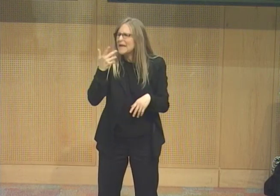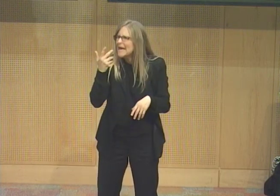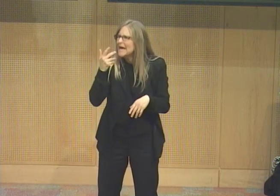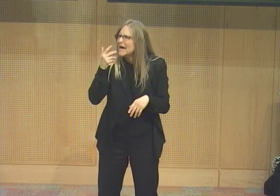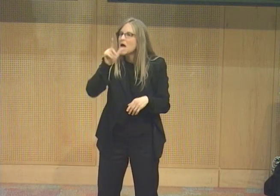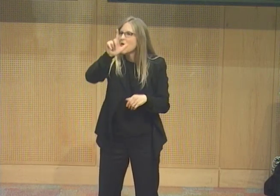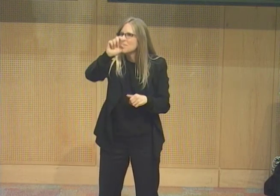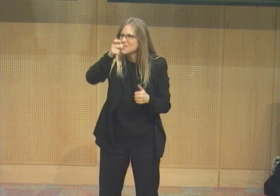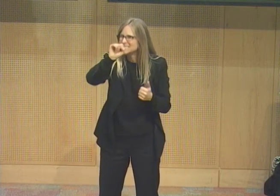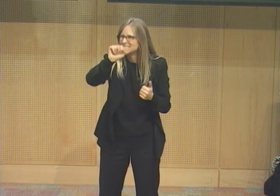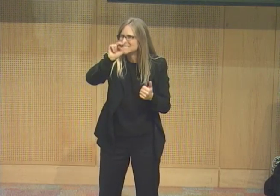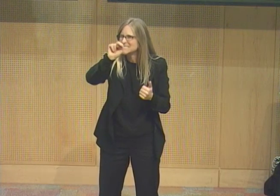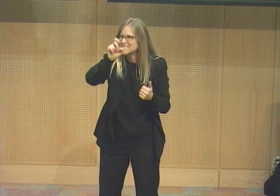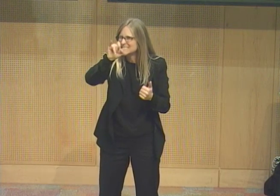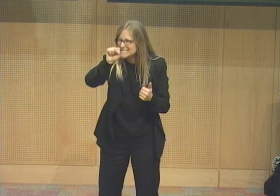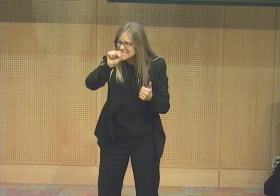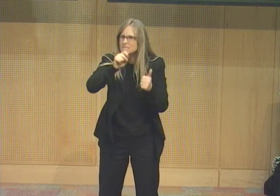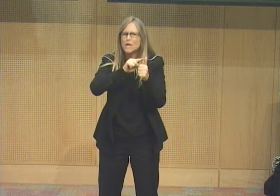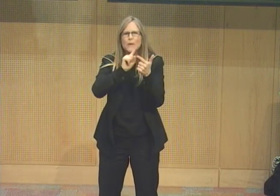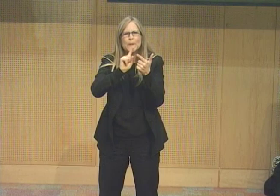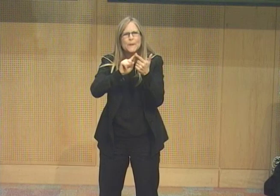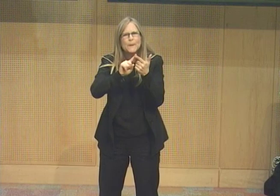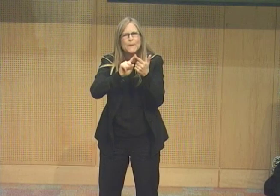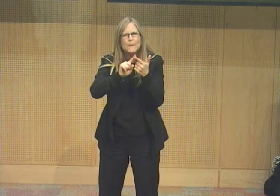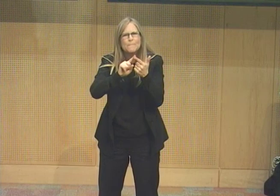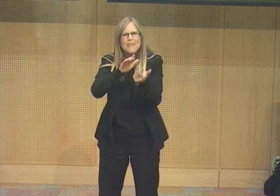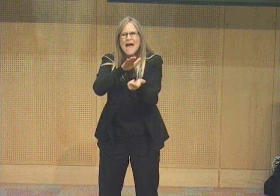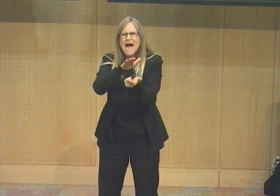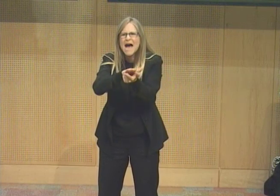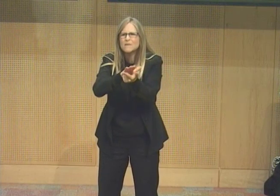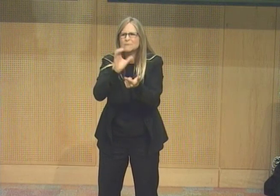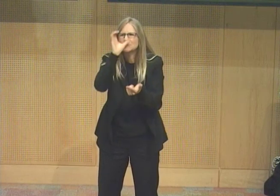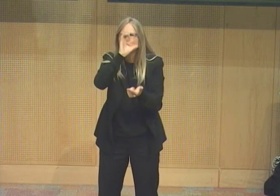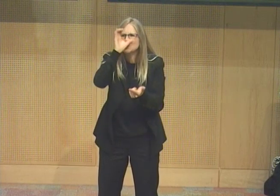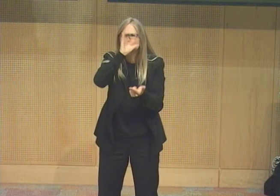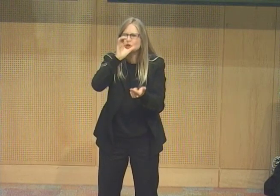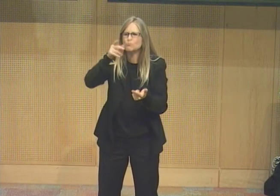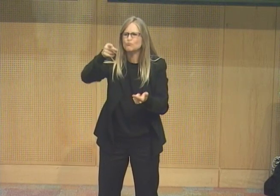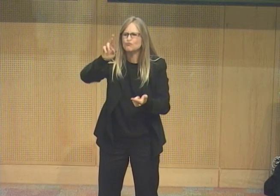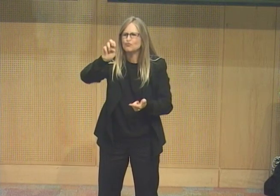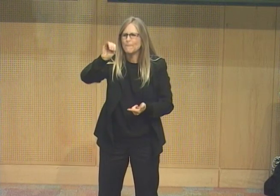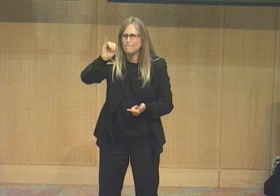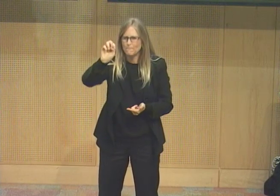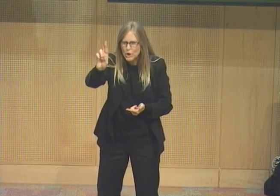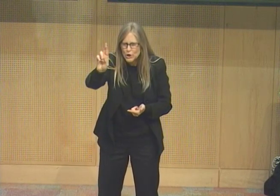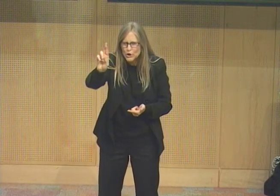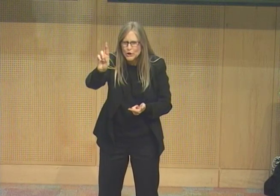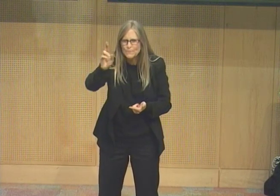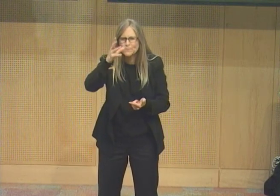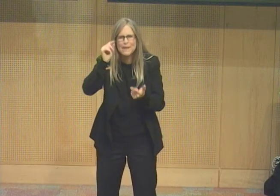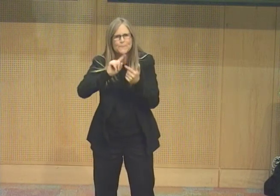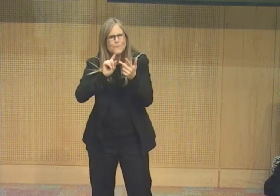LexisNexis, Academic Search Premier.